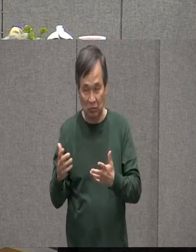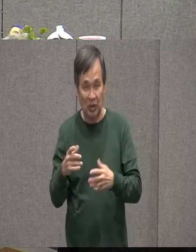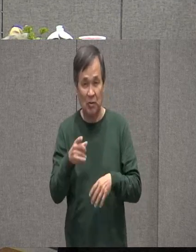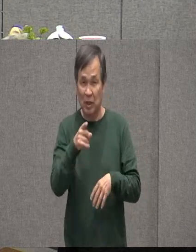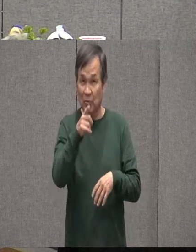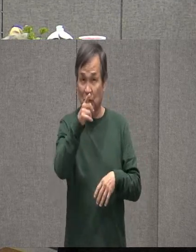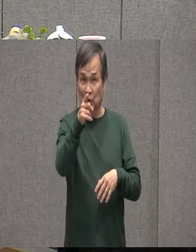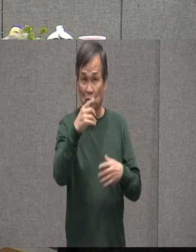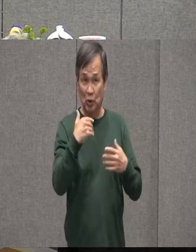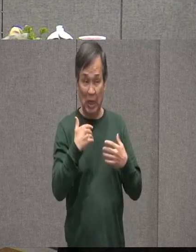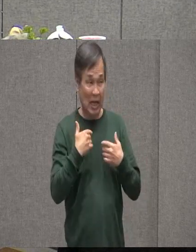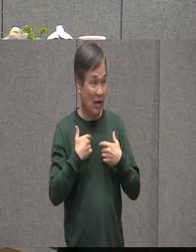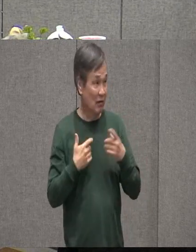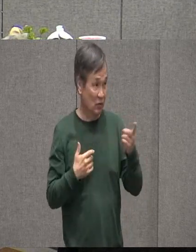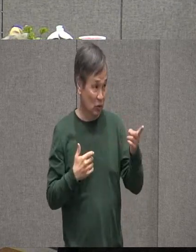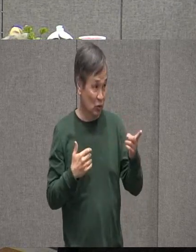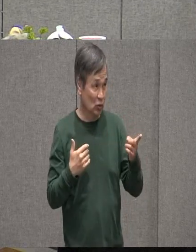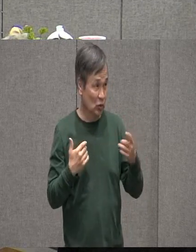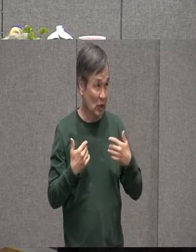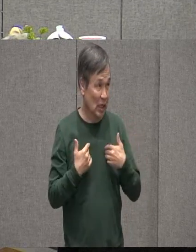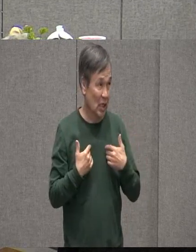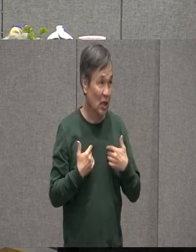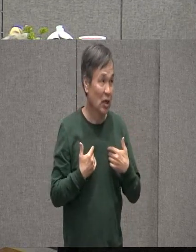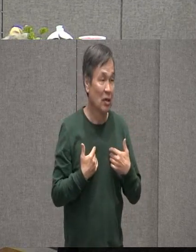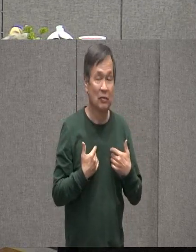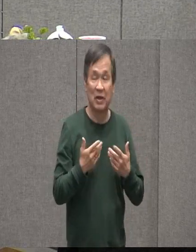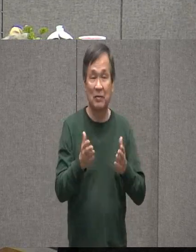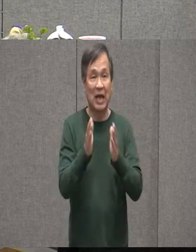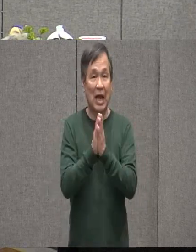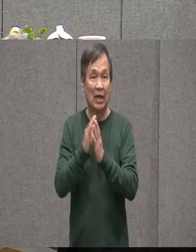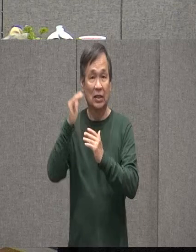something that you might have to ask an adult for help with,